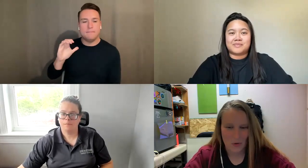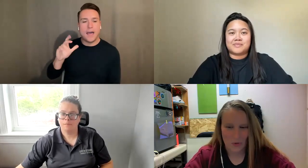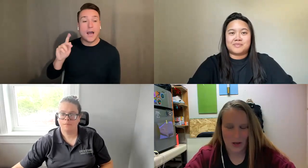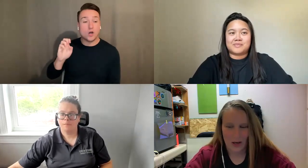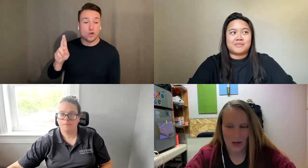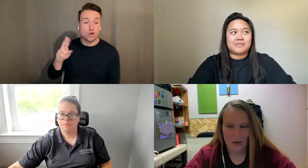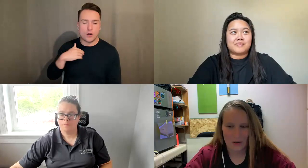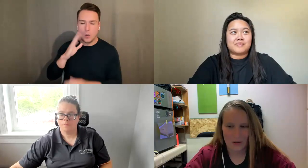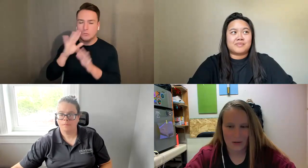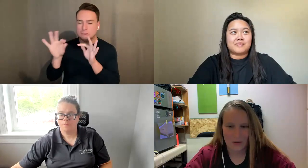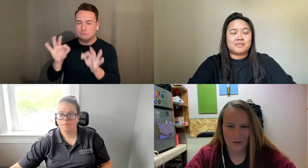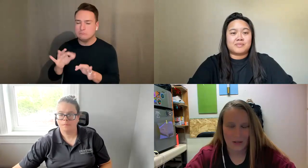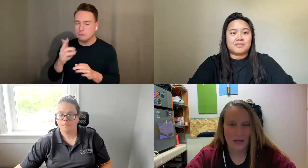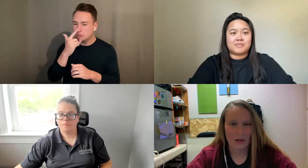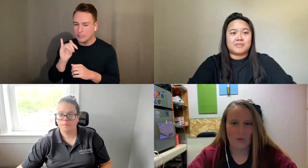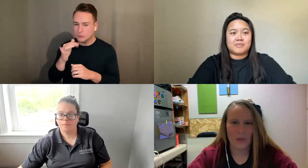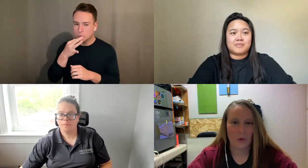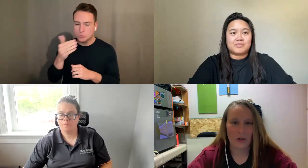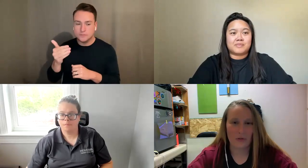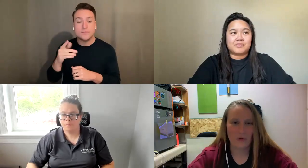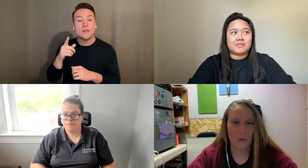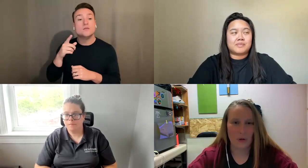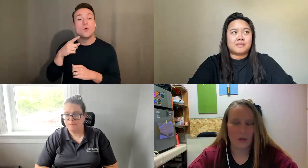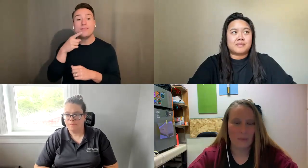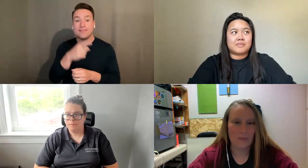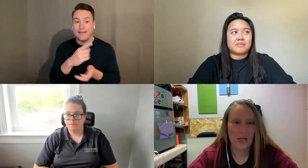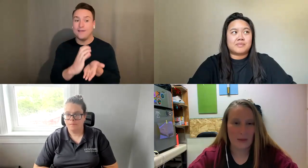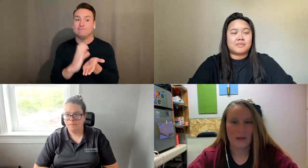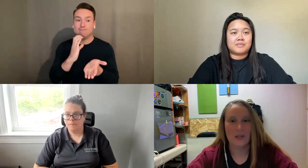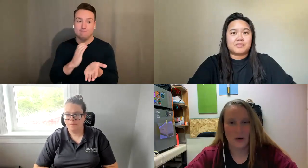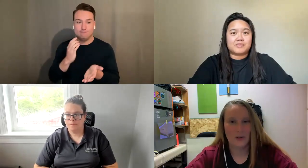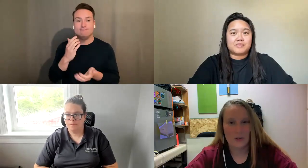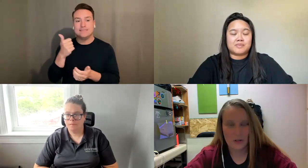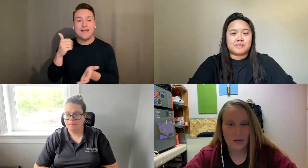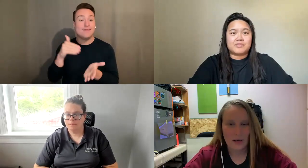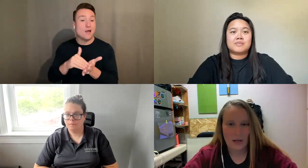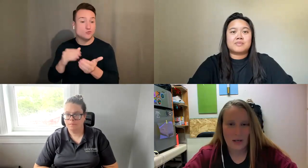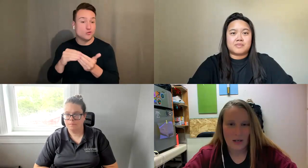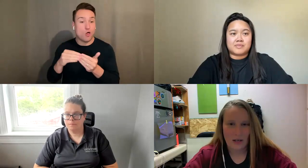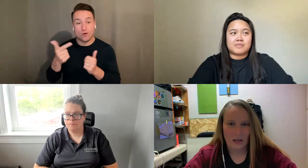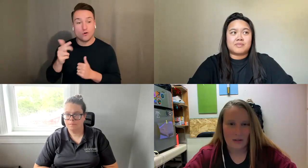So they gave me a grant for $10,000.